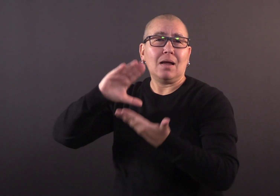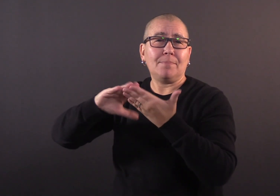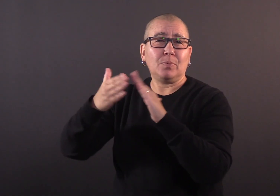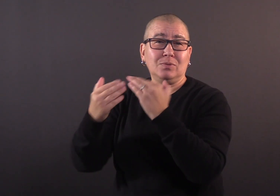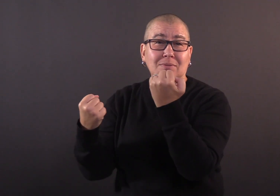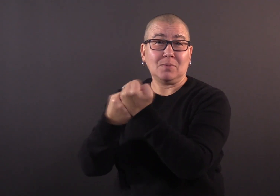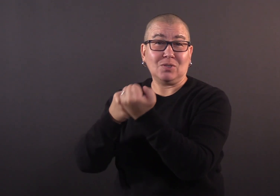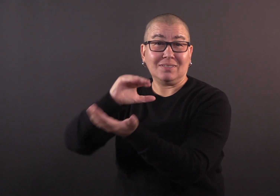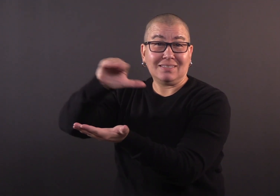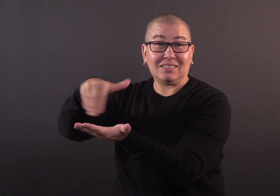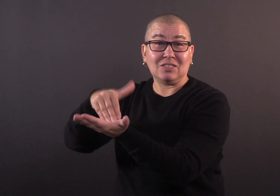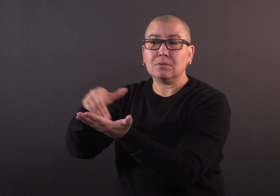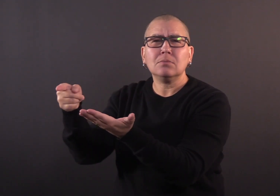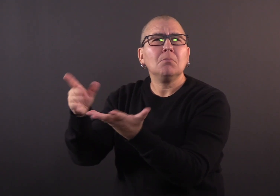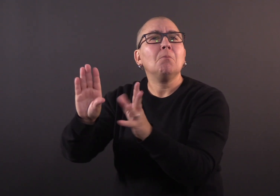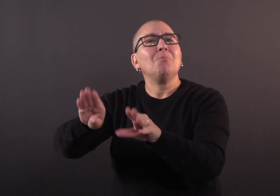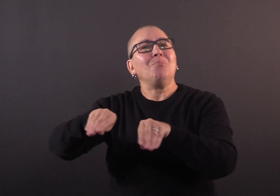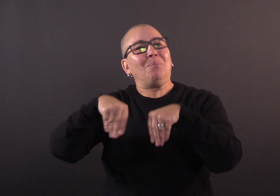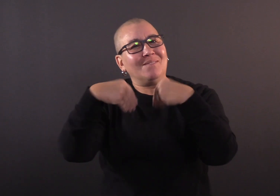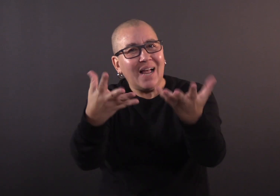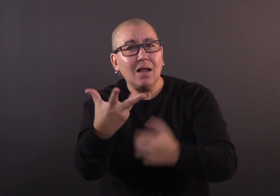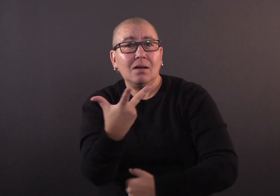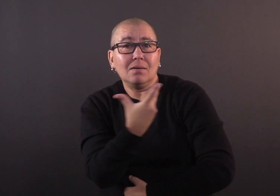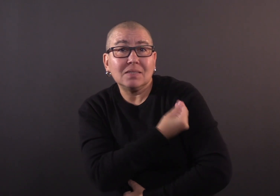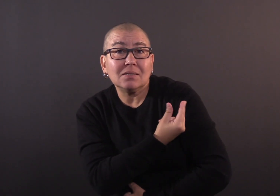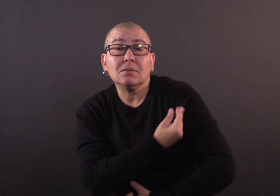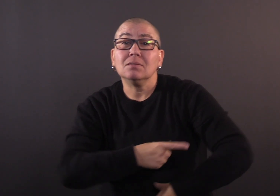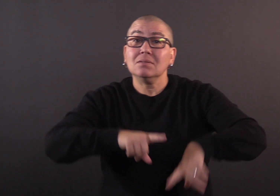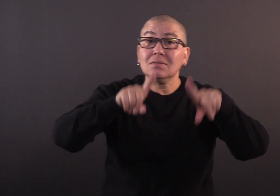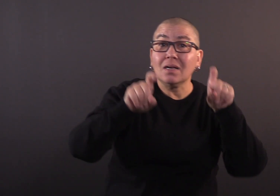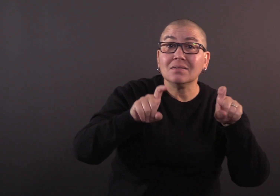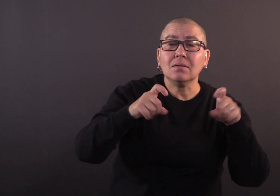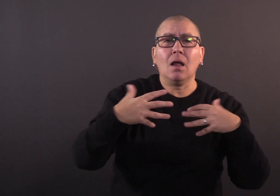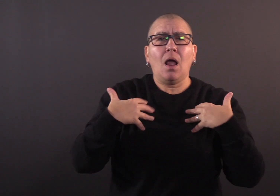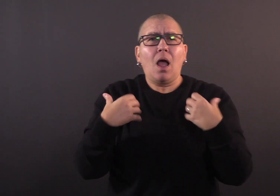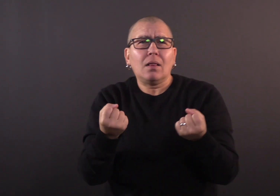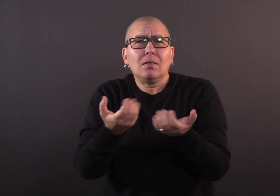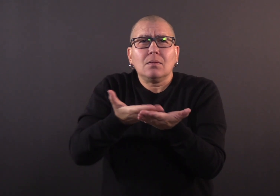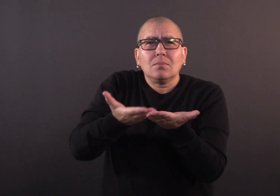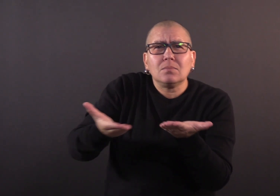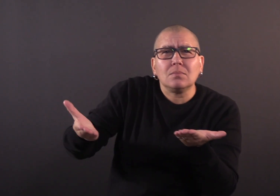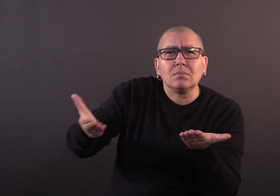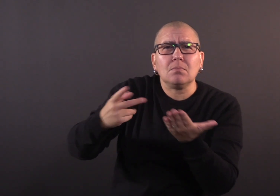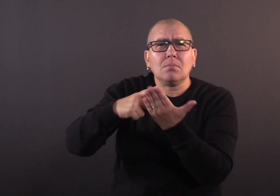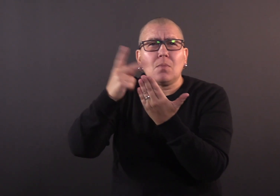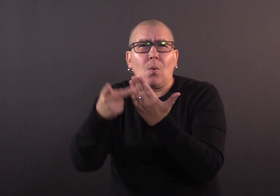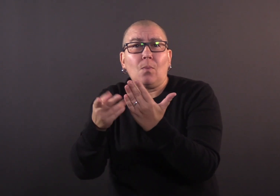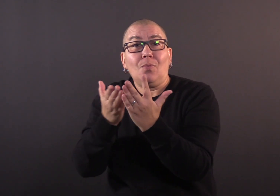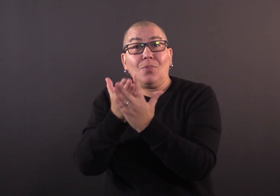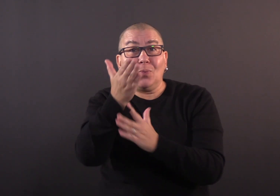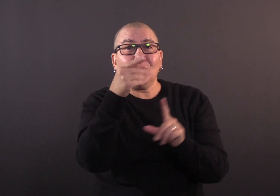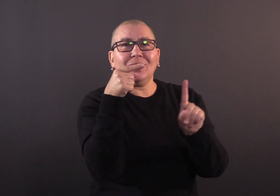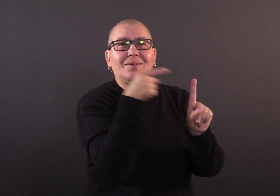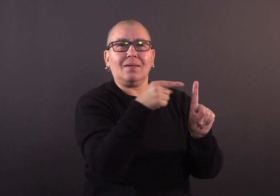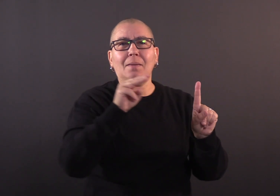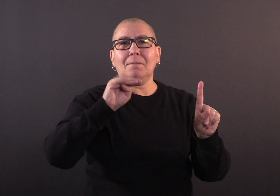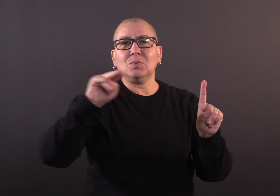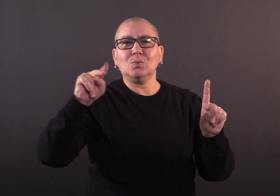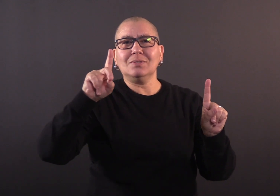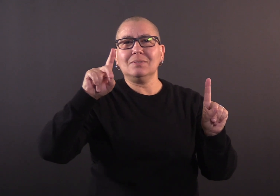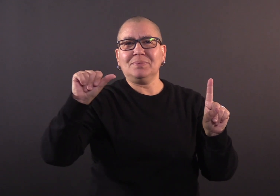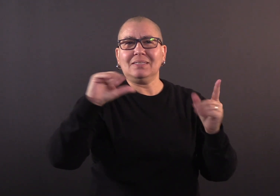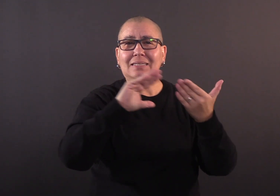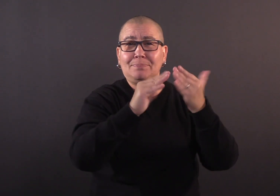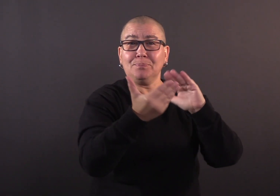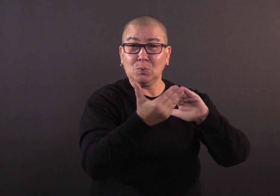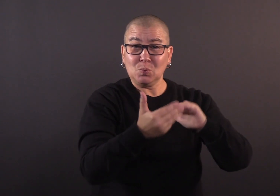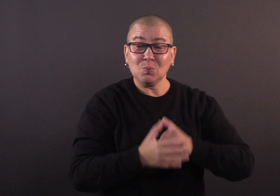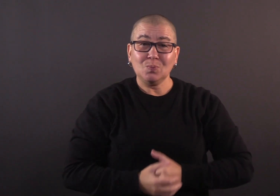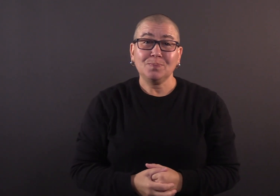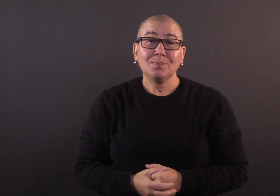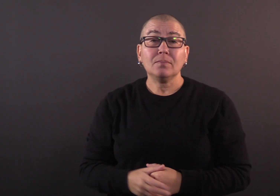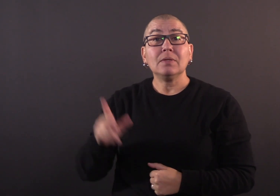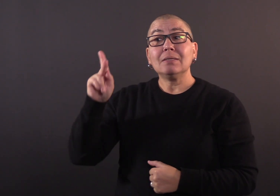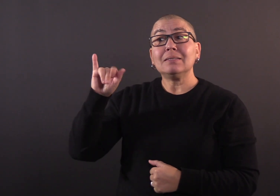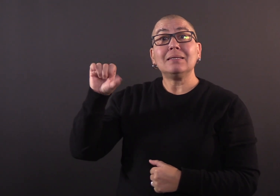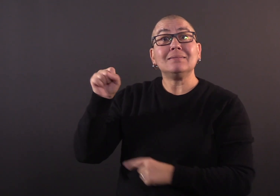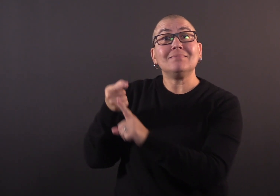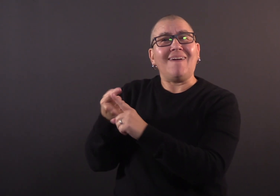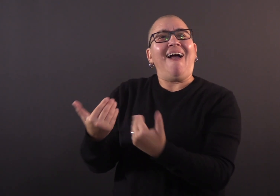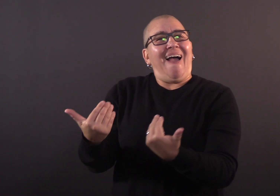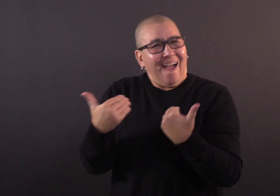provide vaccination, testing and health recovery programming to Minnesota’s disability communities.